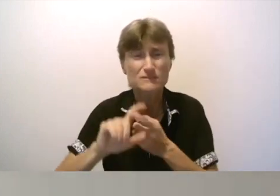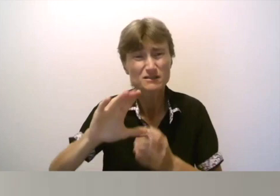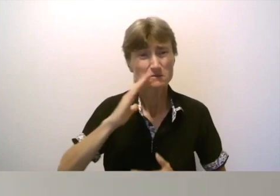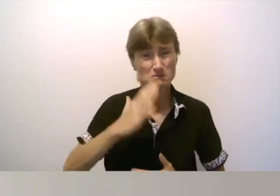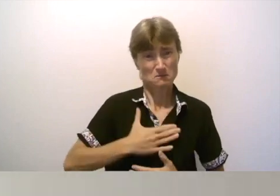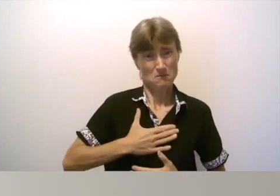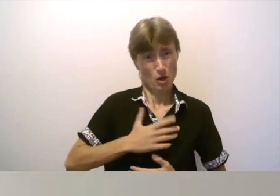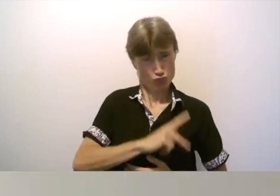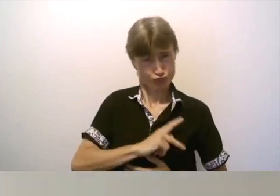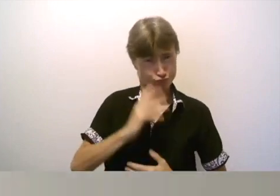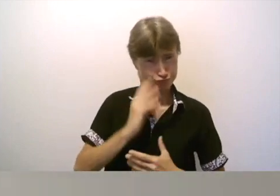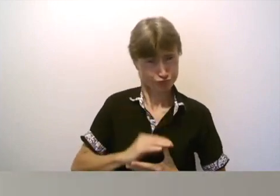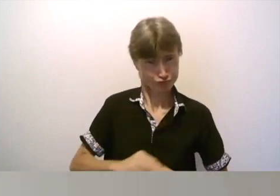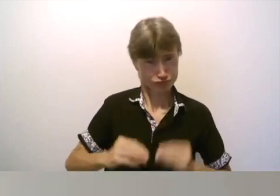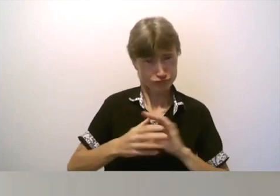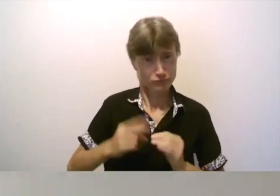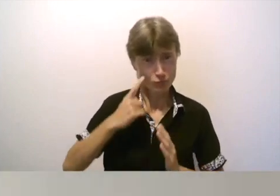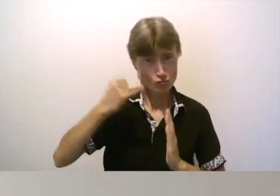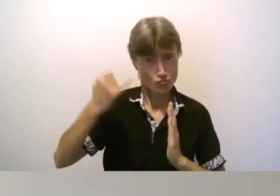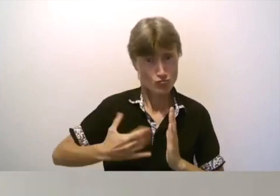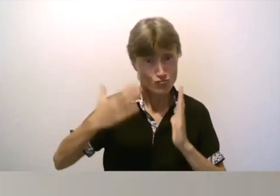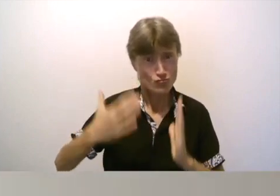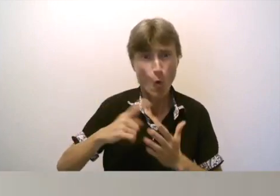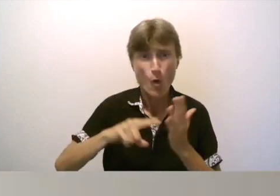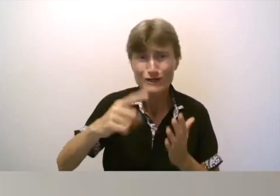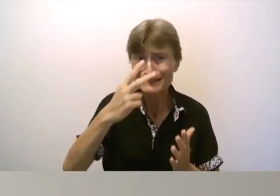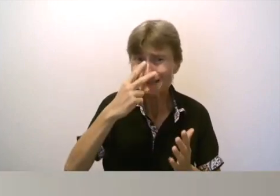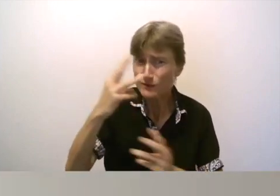you know what what we are seeing in the world is a failure of the imagination